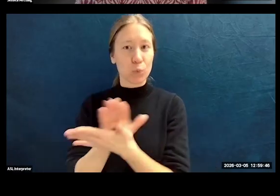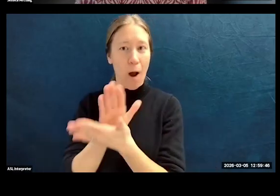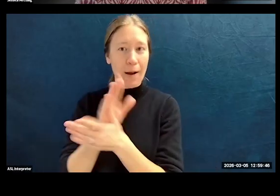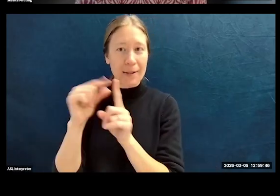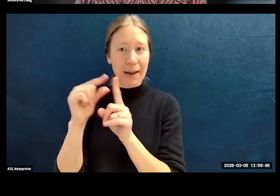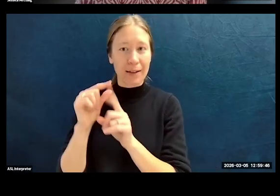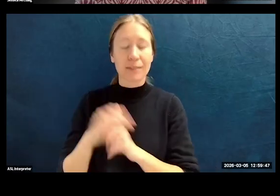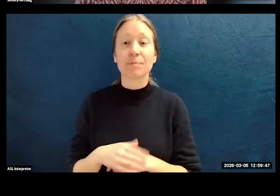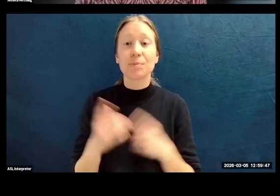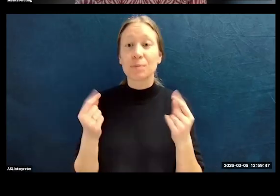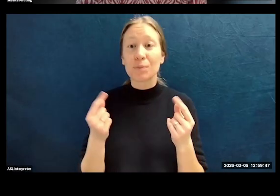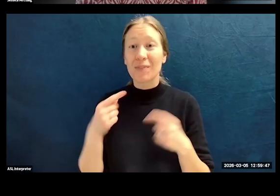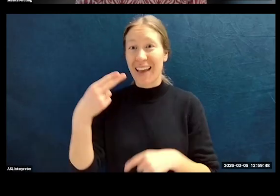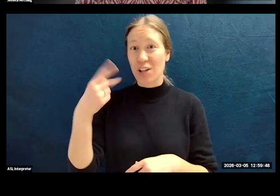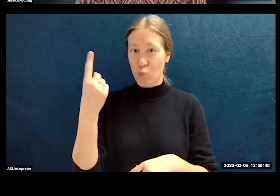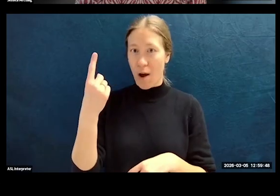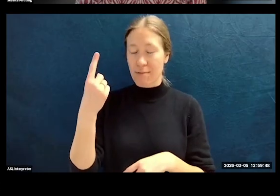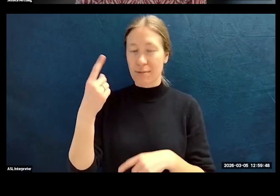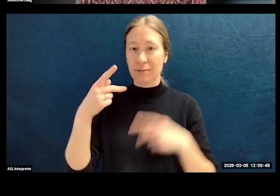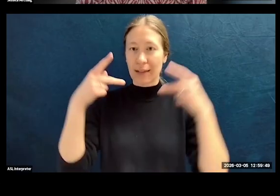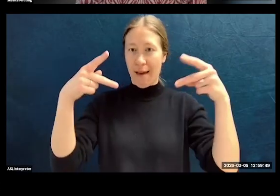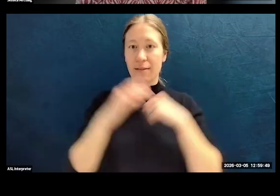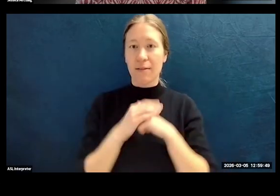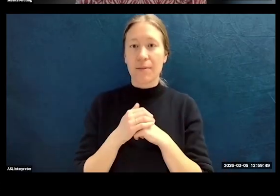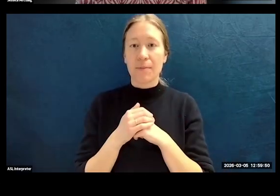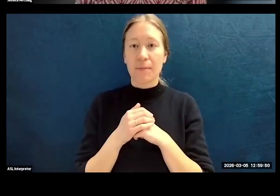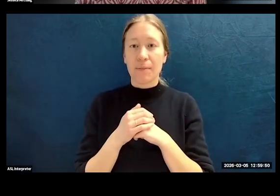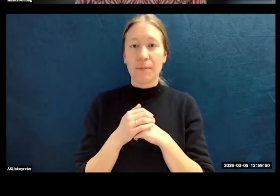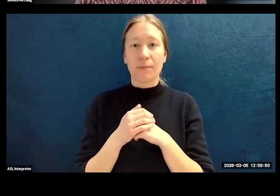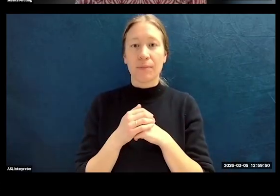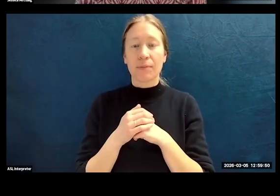With the H1 tag selected, highlight the document title with your cursor.